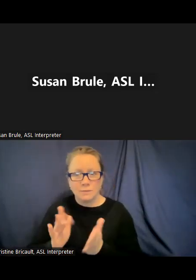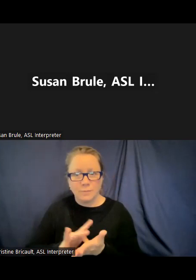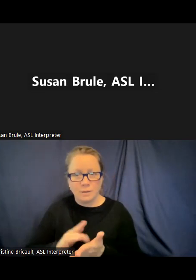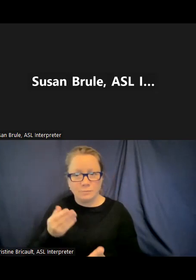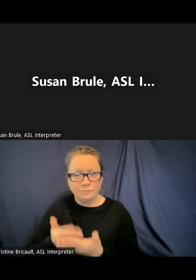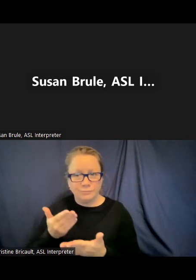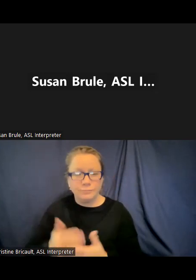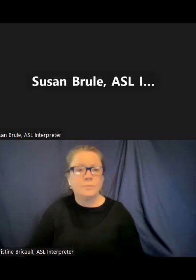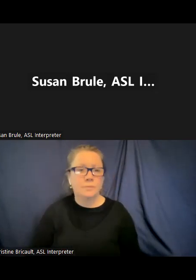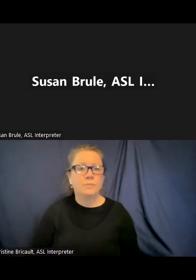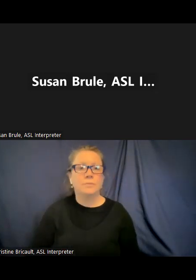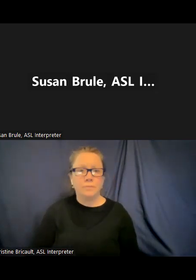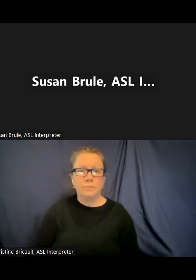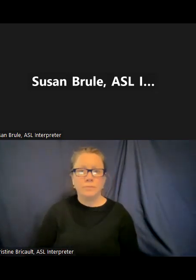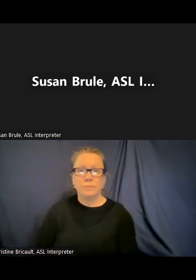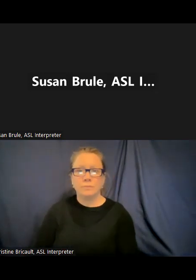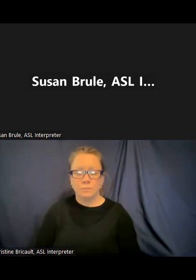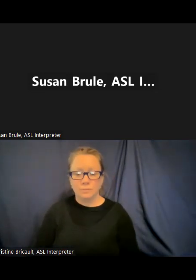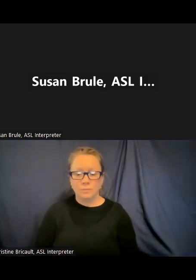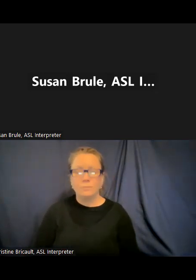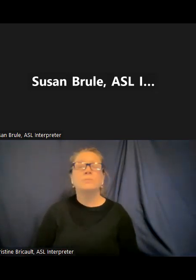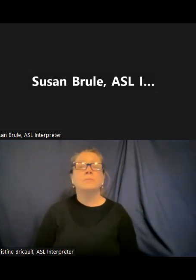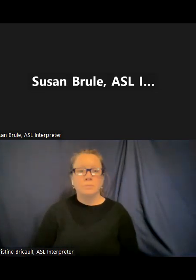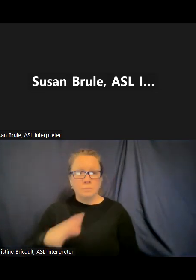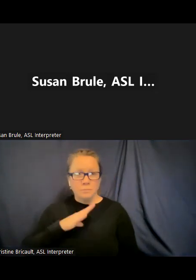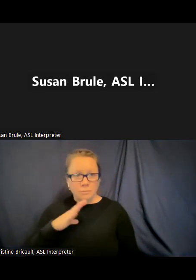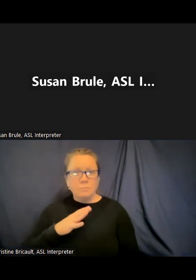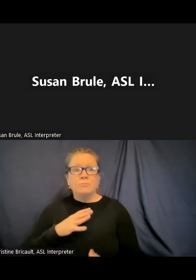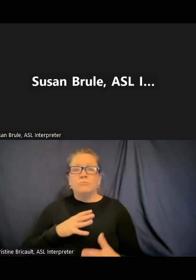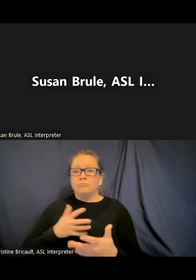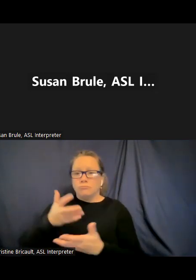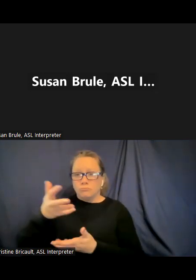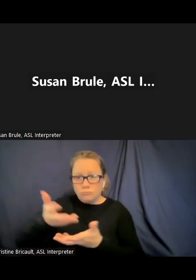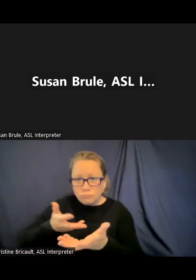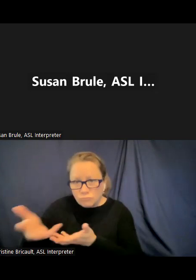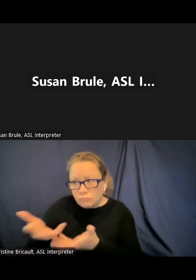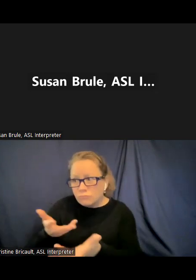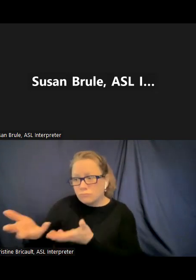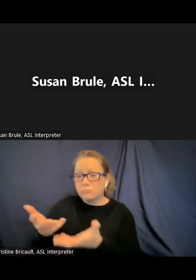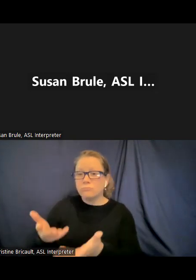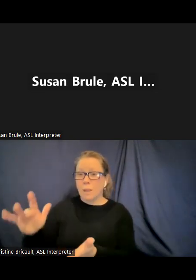Now you've gone through the enactment process, gotten the medical documentation if you need it.